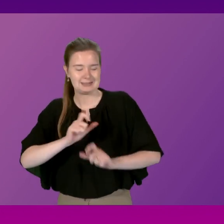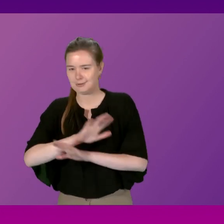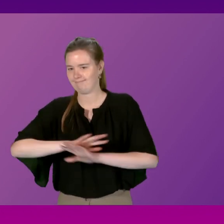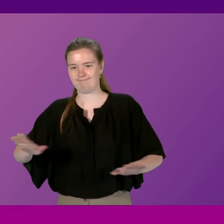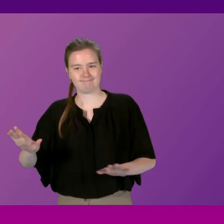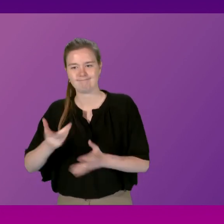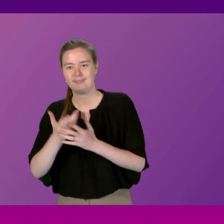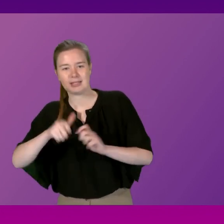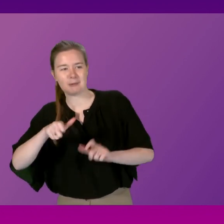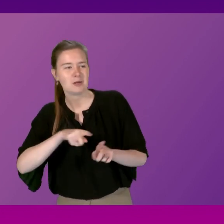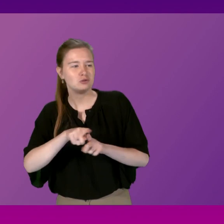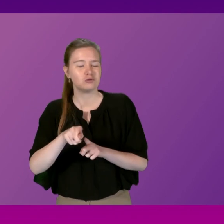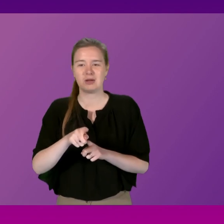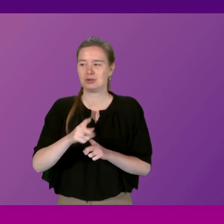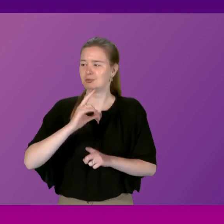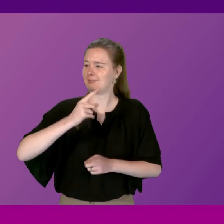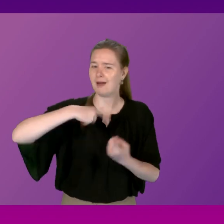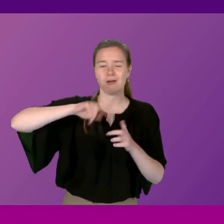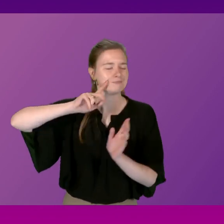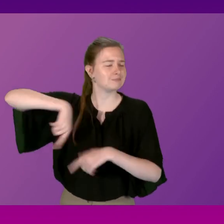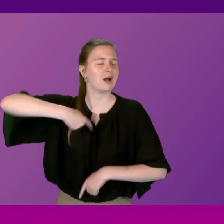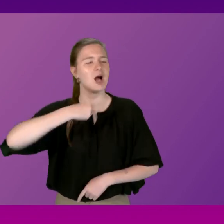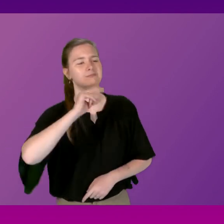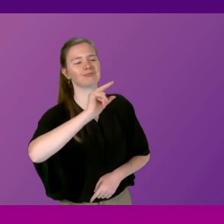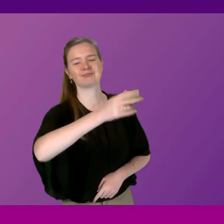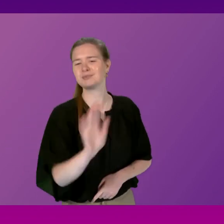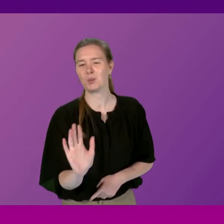Many people still try to speak for us, so I recognise the importance of continuing to